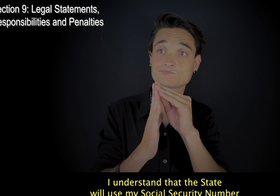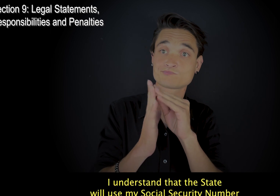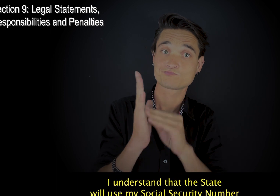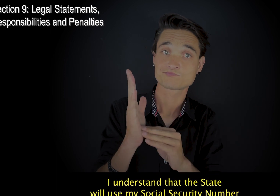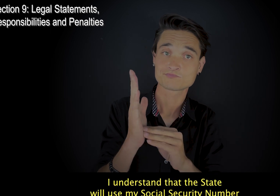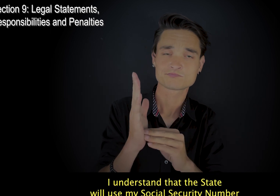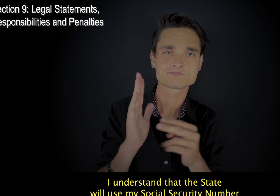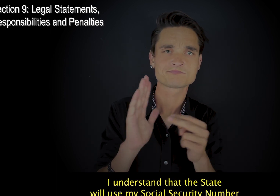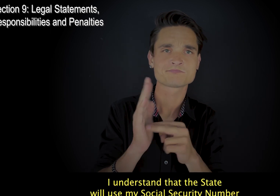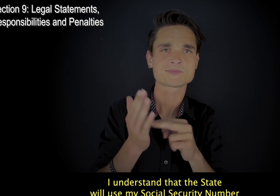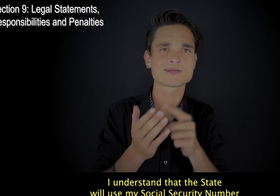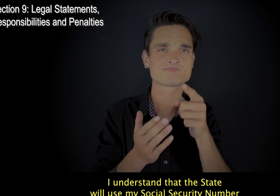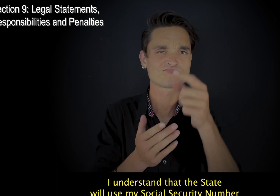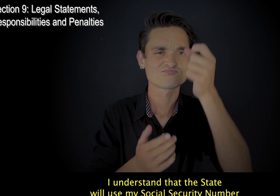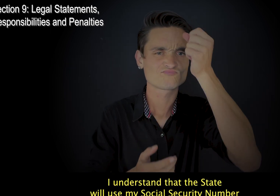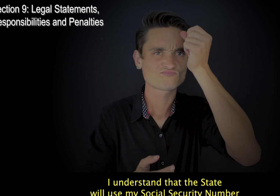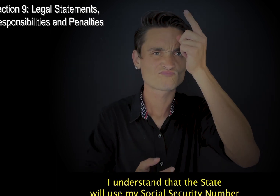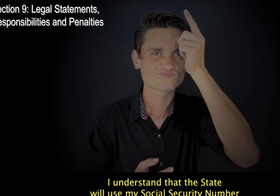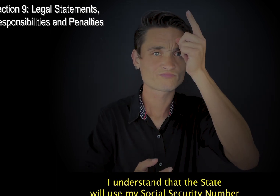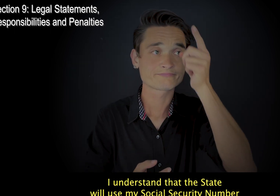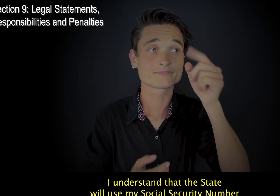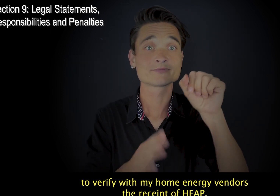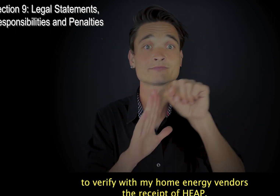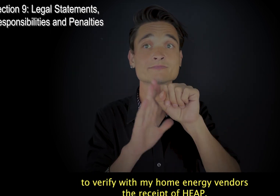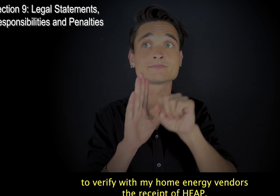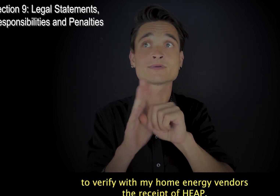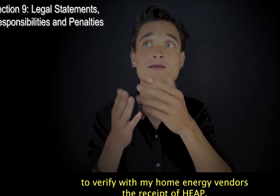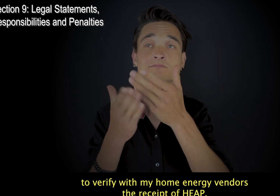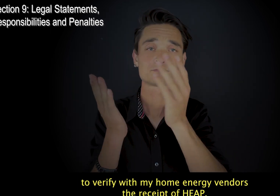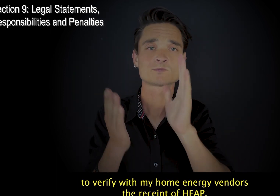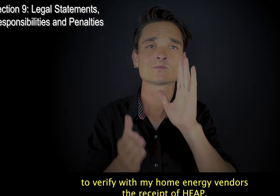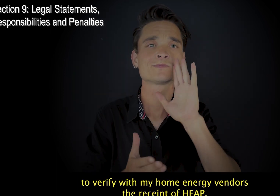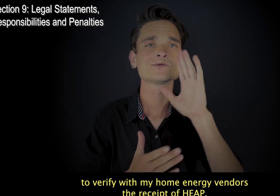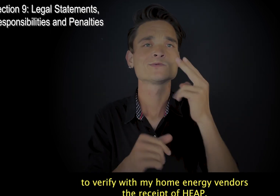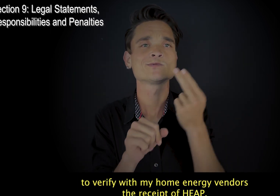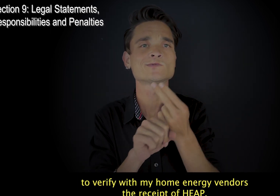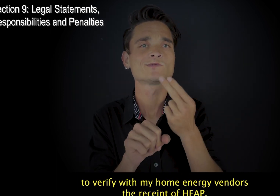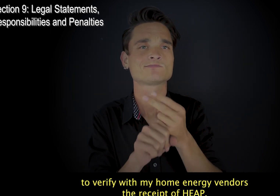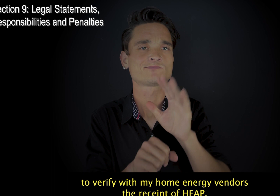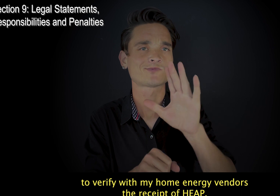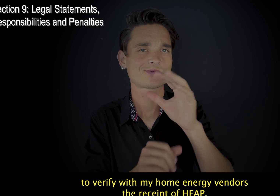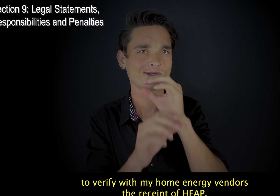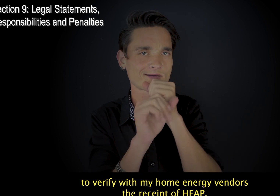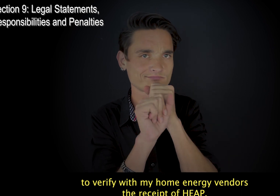I understand that the State will use my Social Security Number to verify with my home energy vendors the receipt of HEAP.